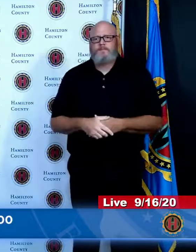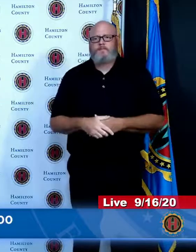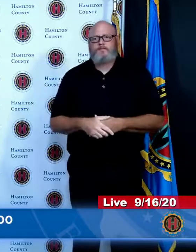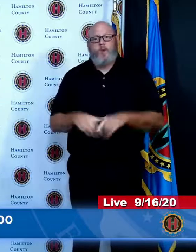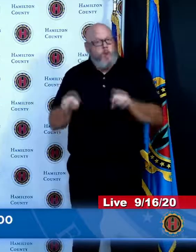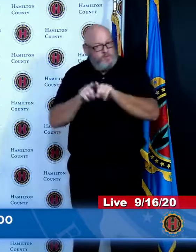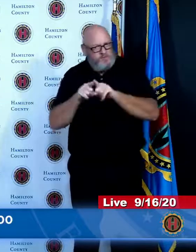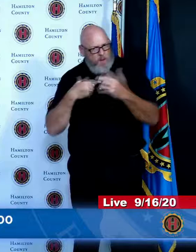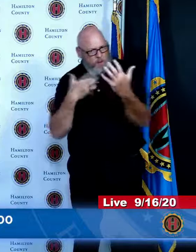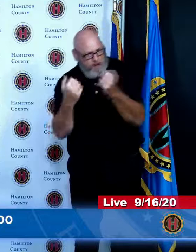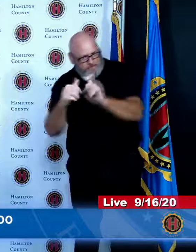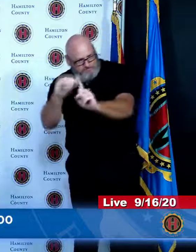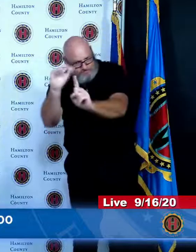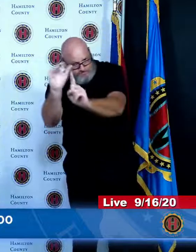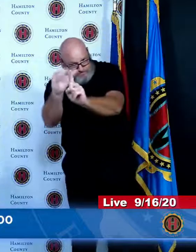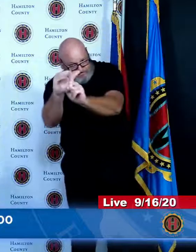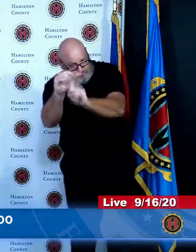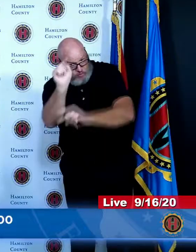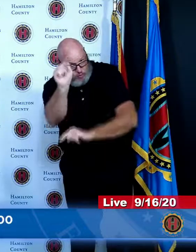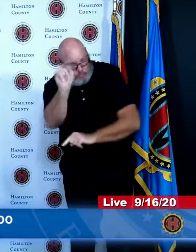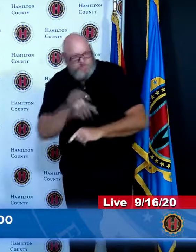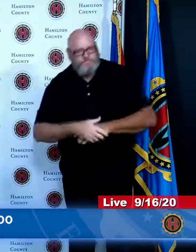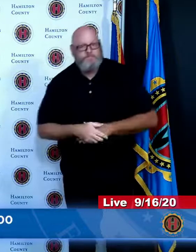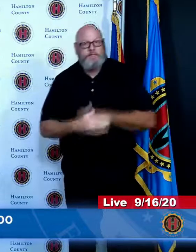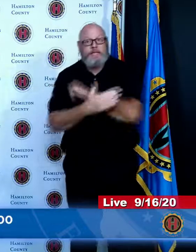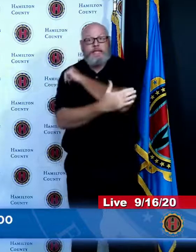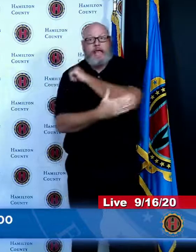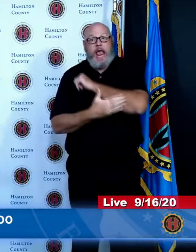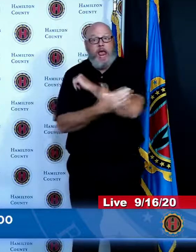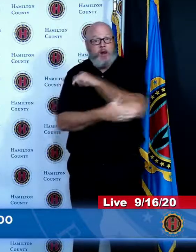offering several programs to help so for more information please